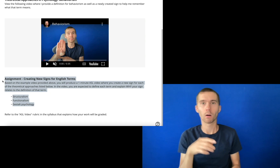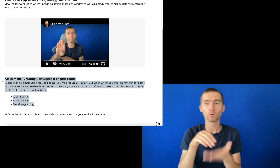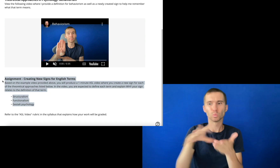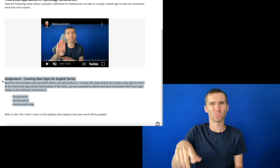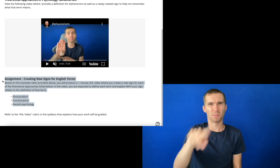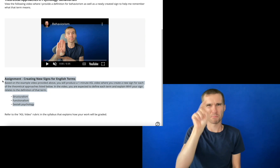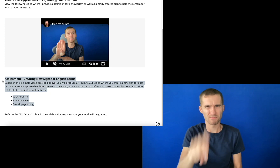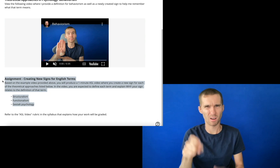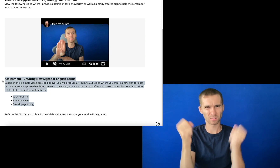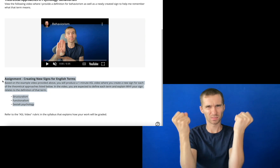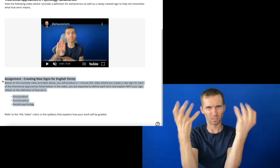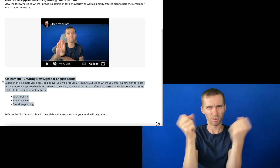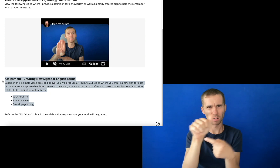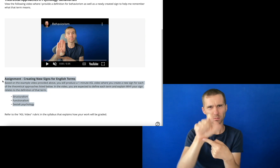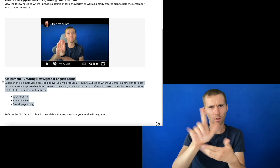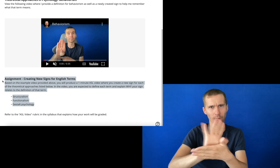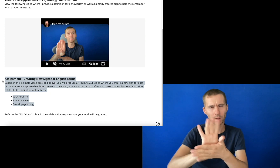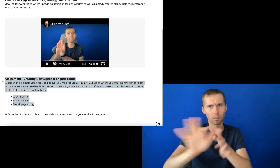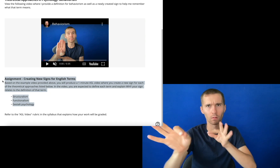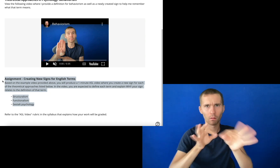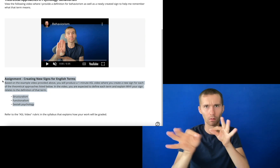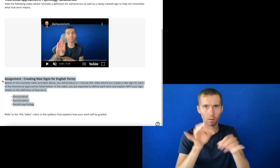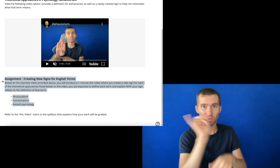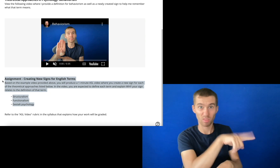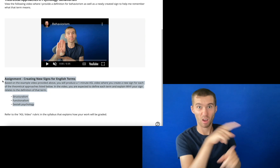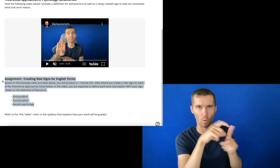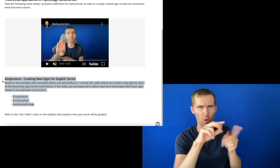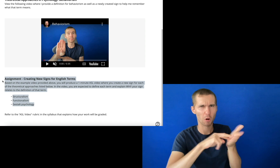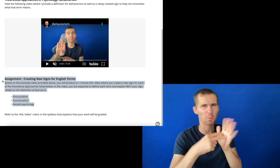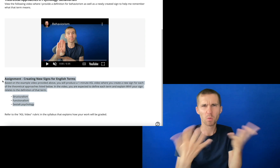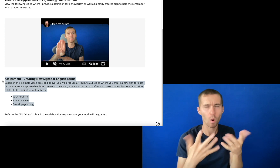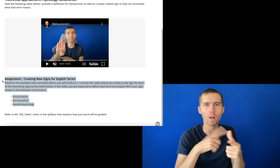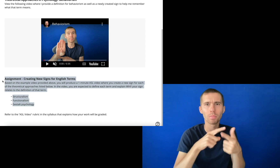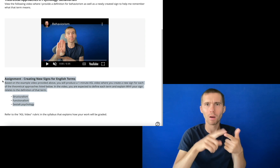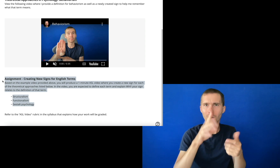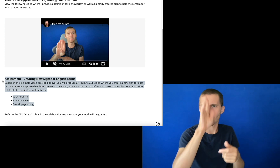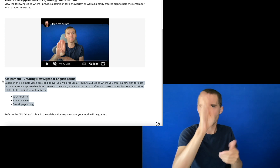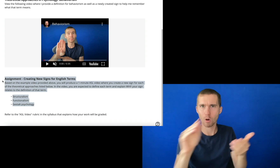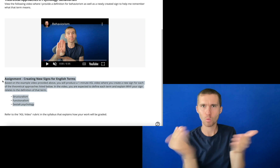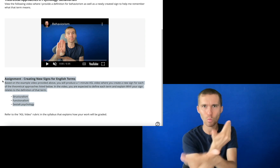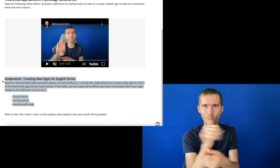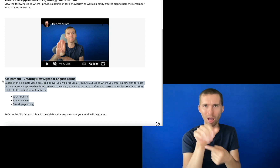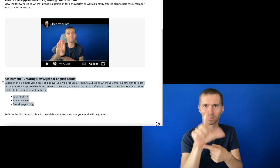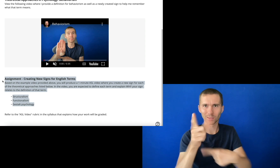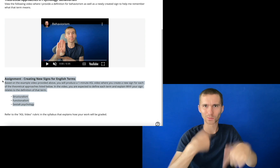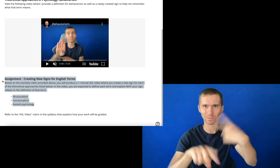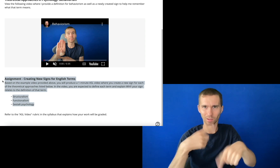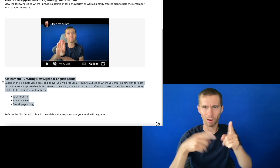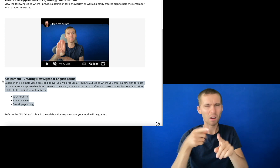And then, students will have film themselves where they analyze the meaning of each word and then create a new ASL sign for those words.